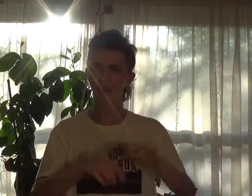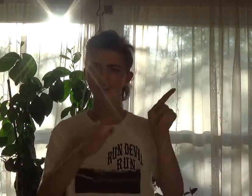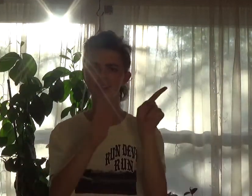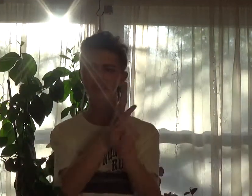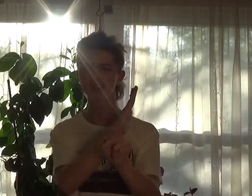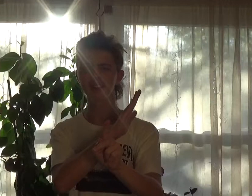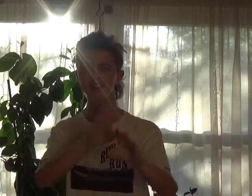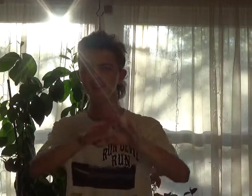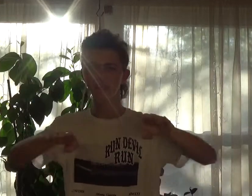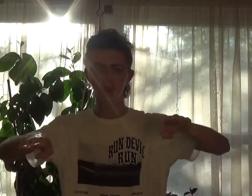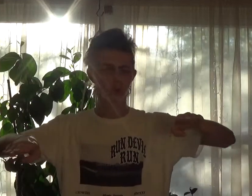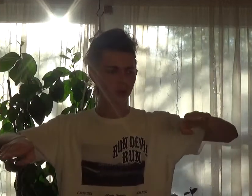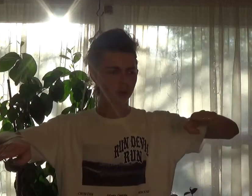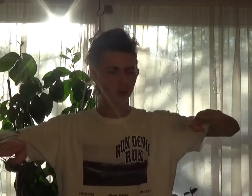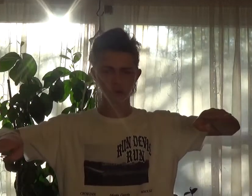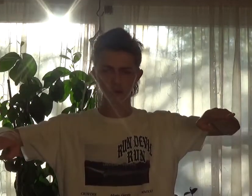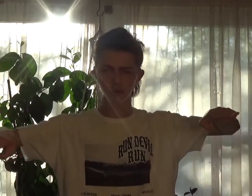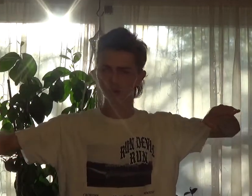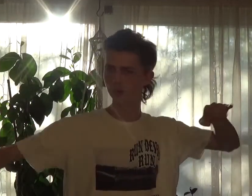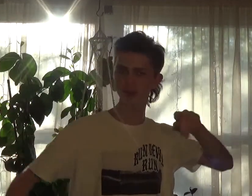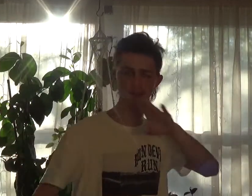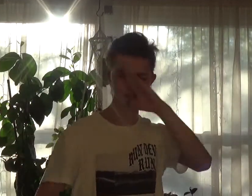On the killing floor